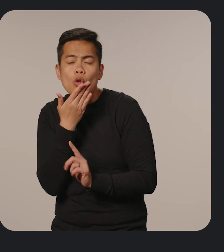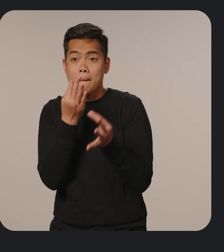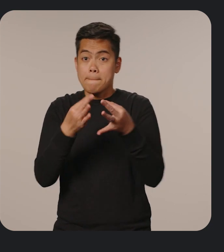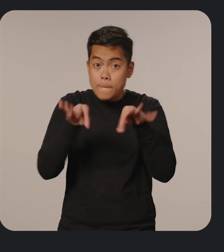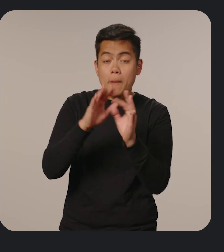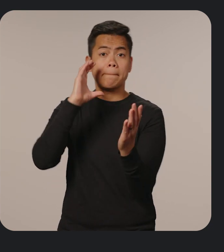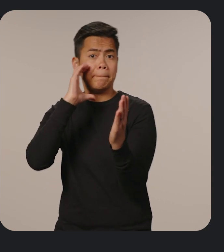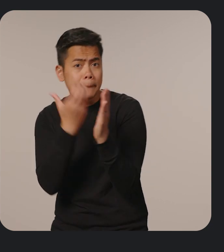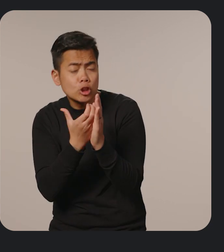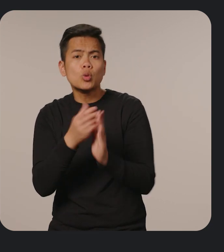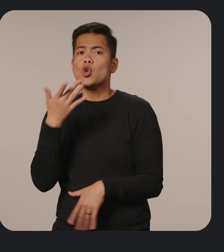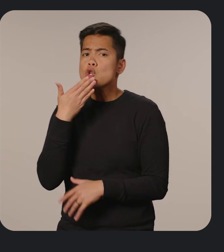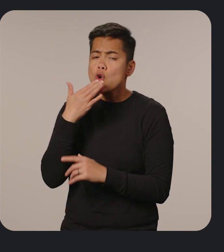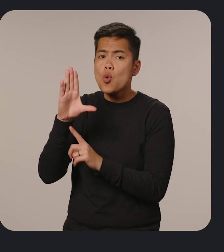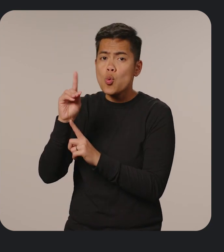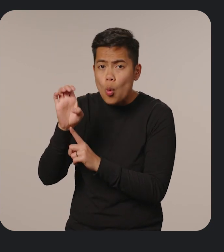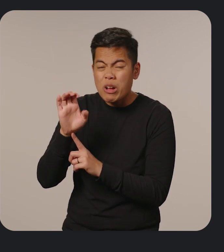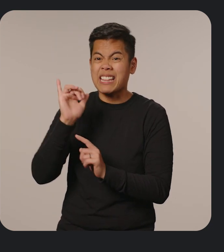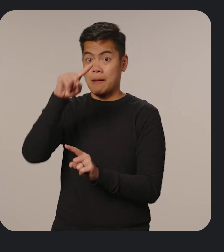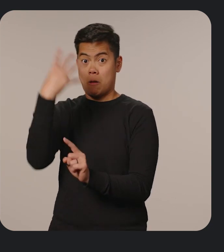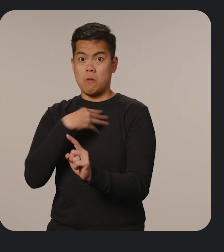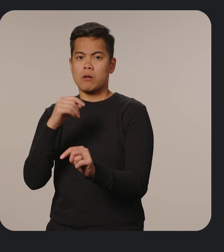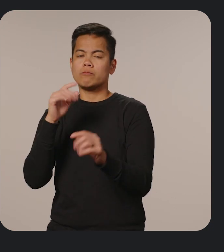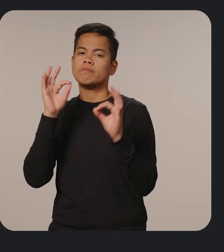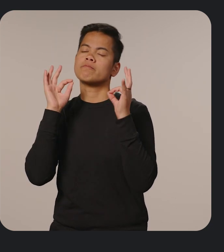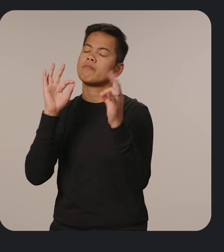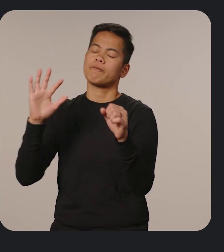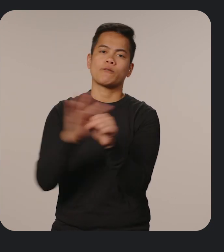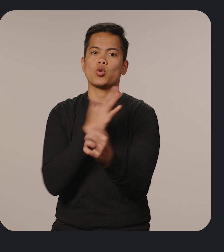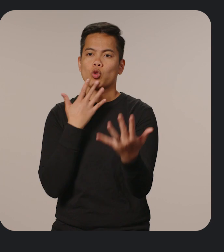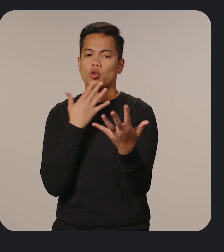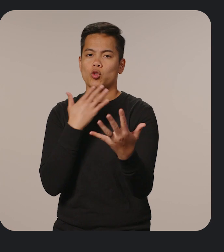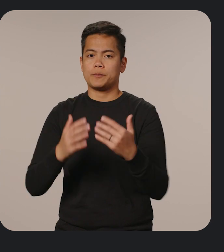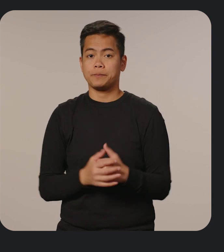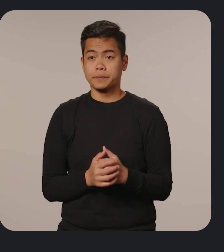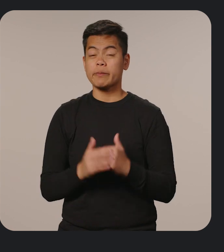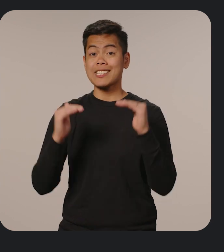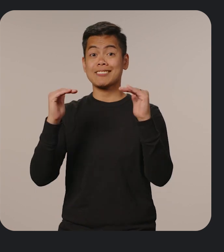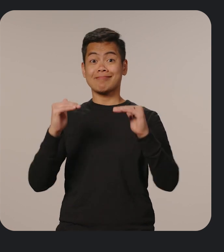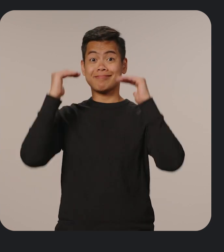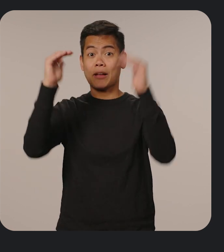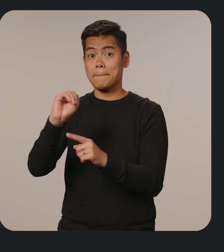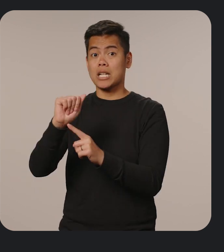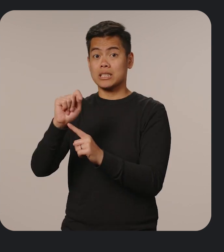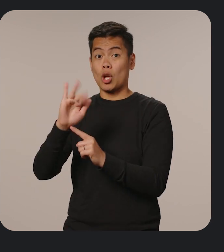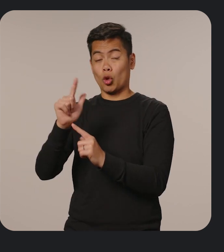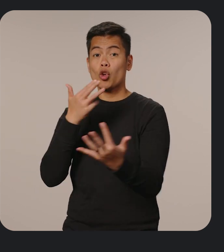you can make your designs more spirited and engaging through personalization.